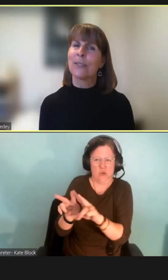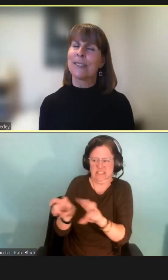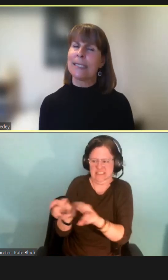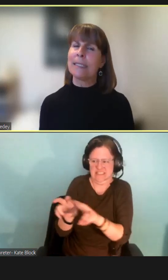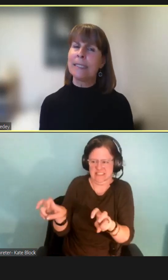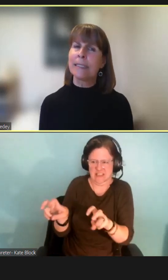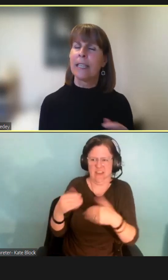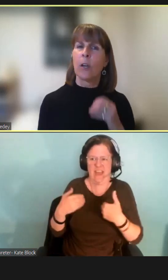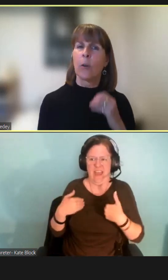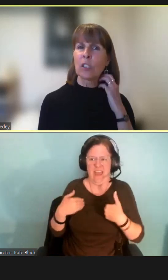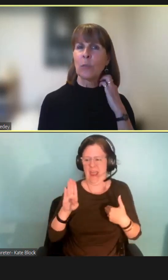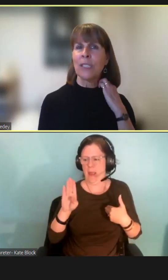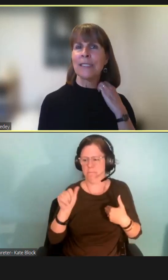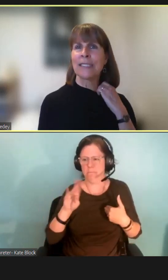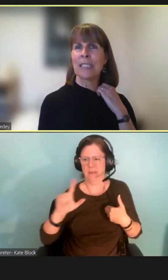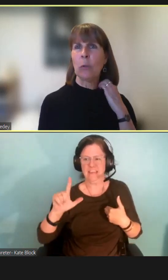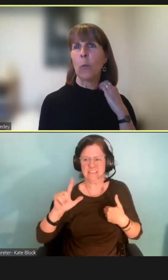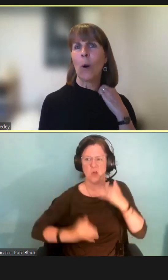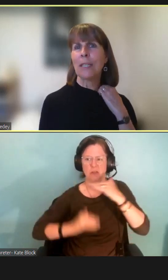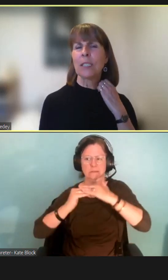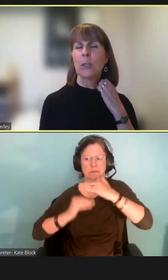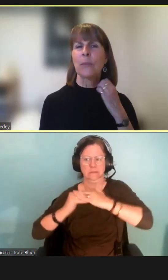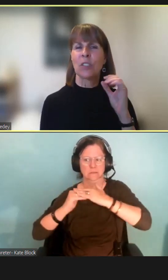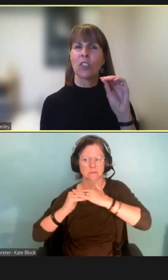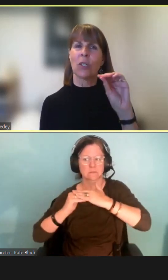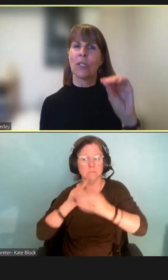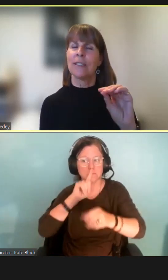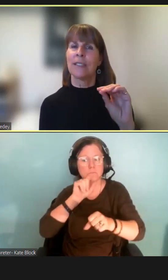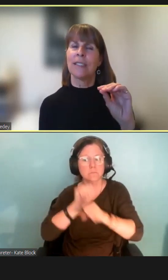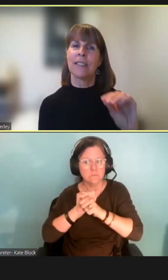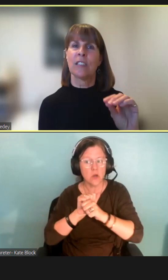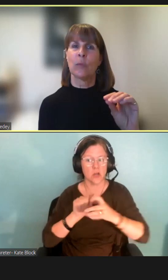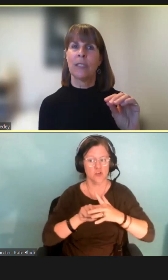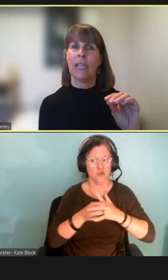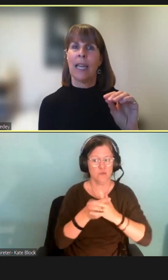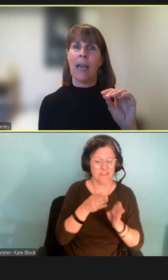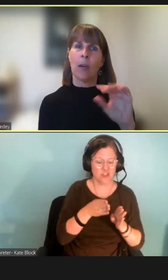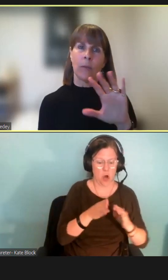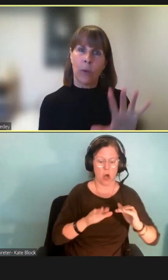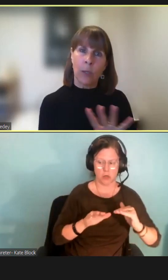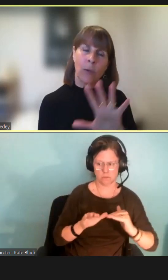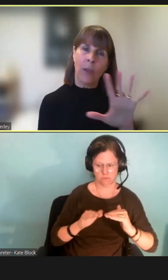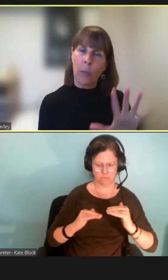ceilings which means that you want want to start the assessment right around the